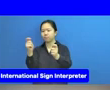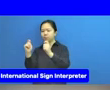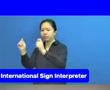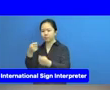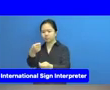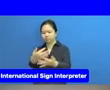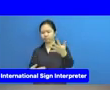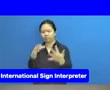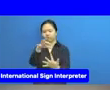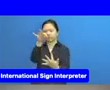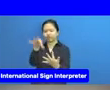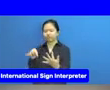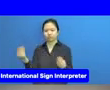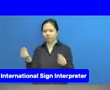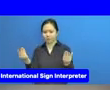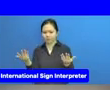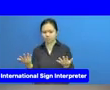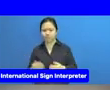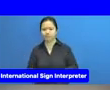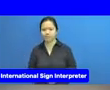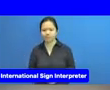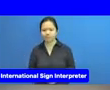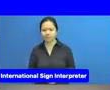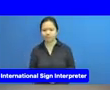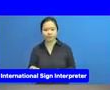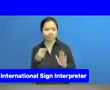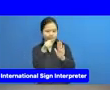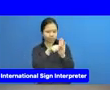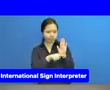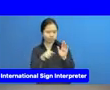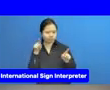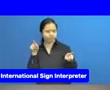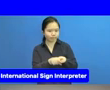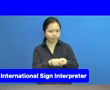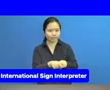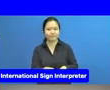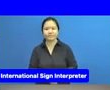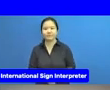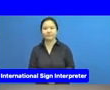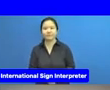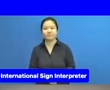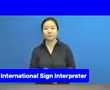the following cross-cutting criteria: All proposals should aim for quality and innovation and all partnerships and proposals